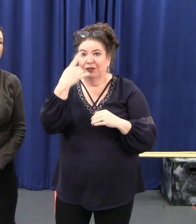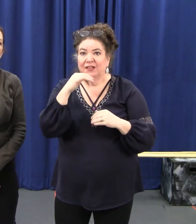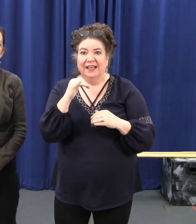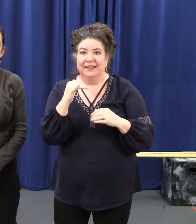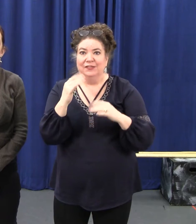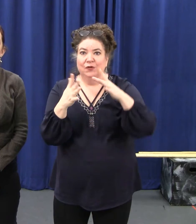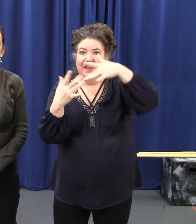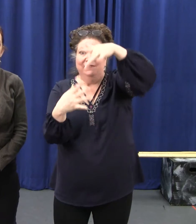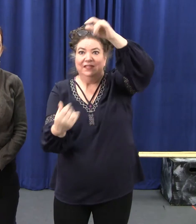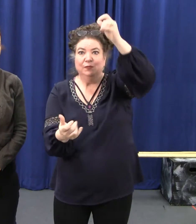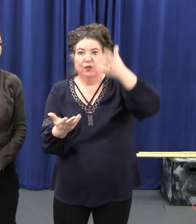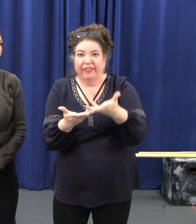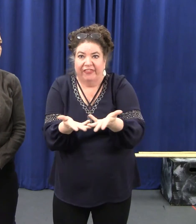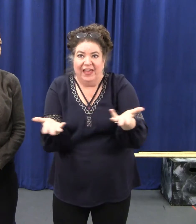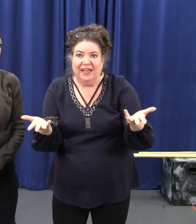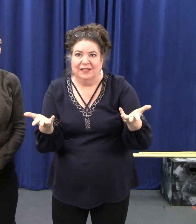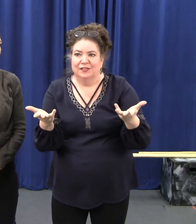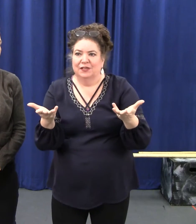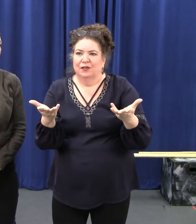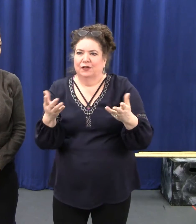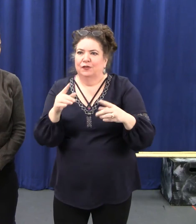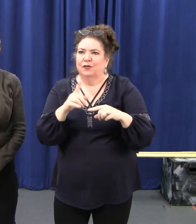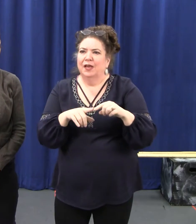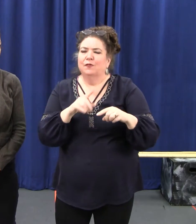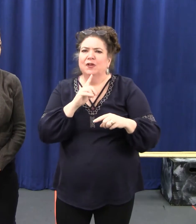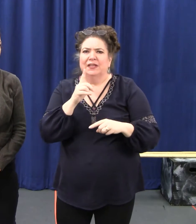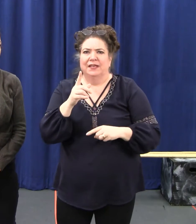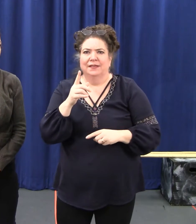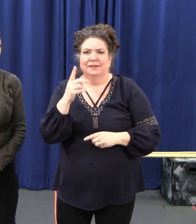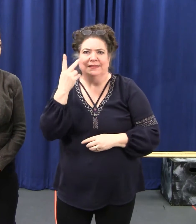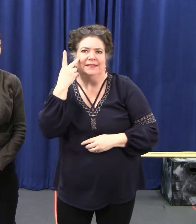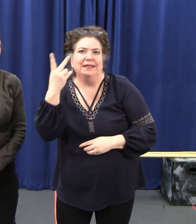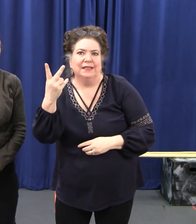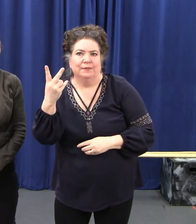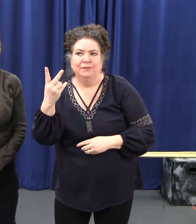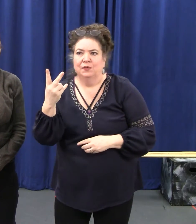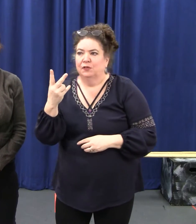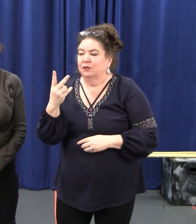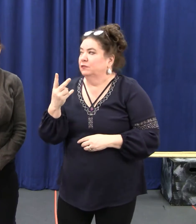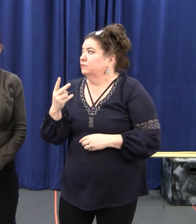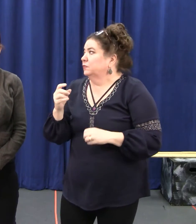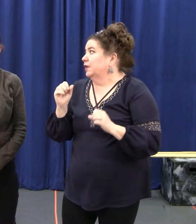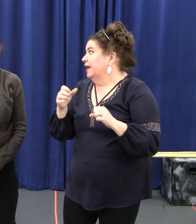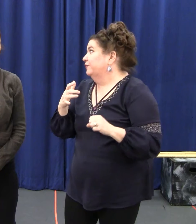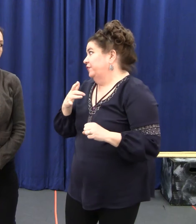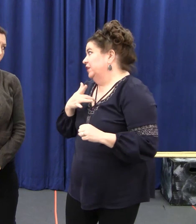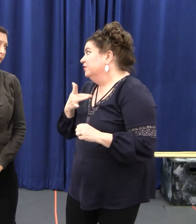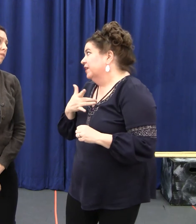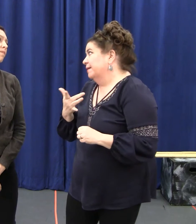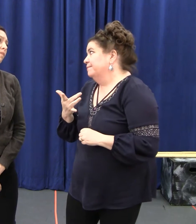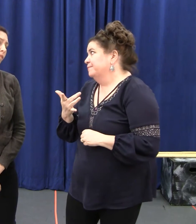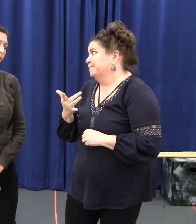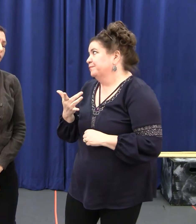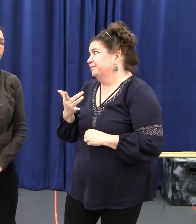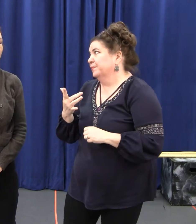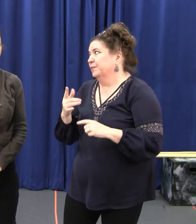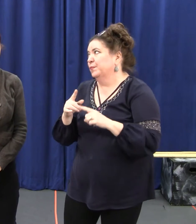look like? These are invisible things, you can't really see them. You can't feel them,